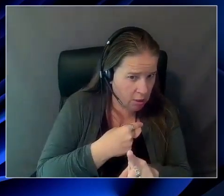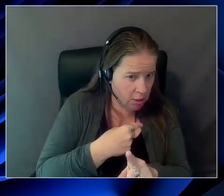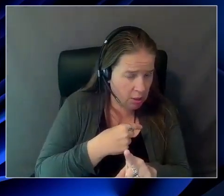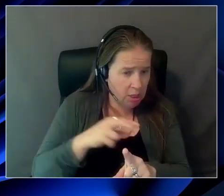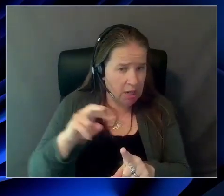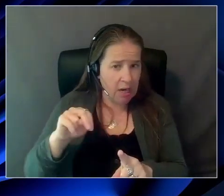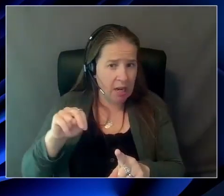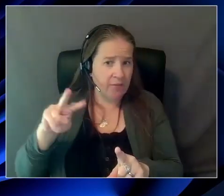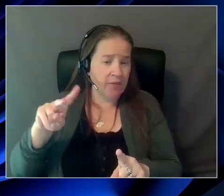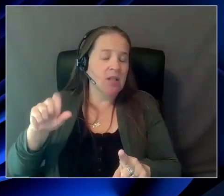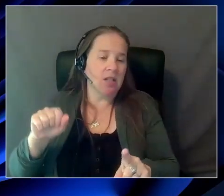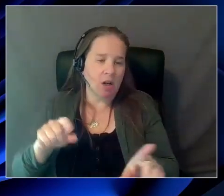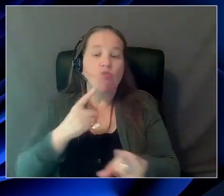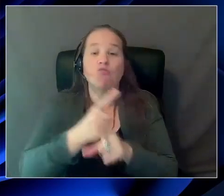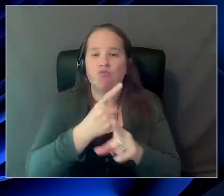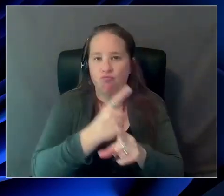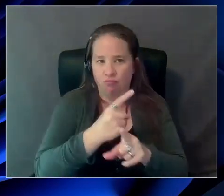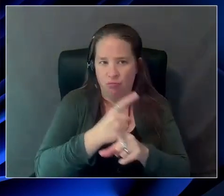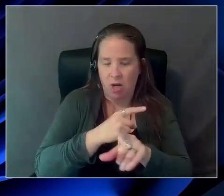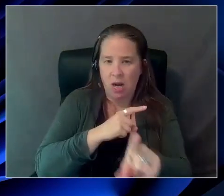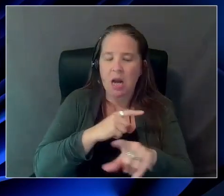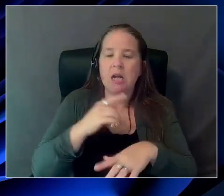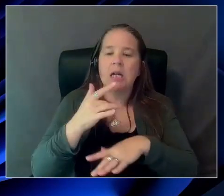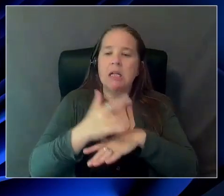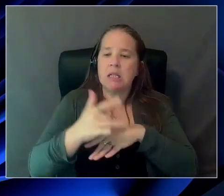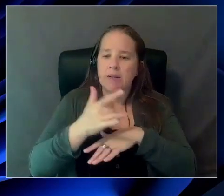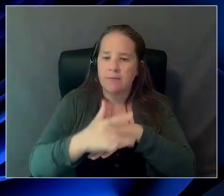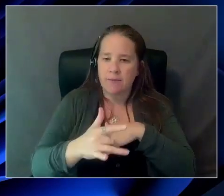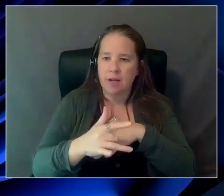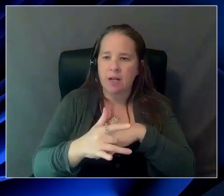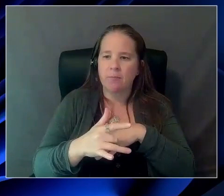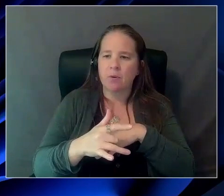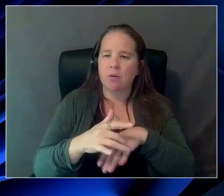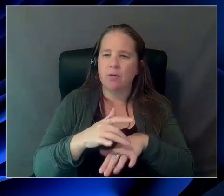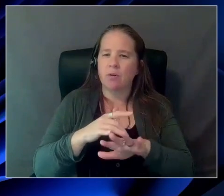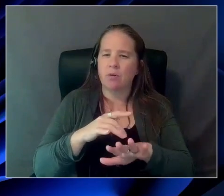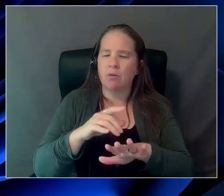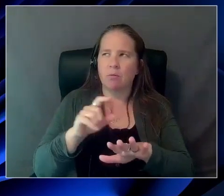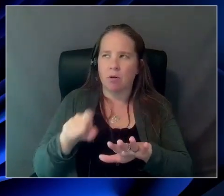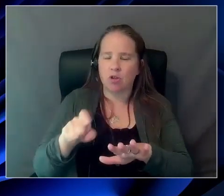that's correct and it's available, I should say it's available